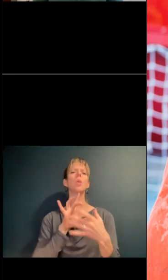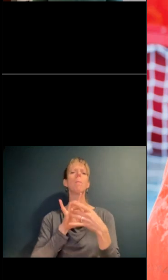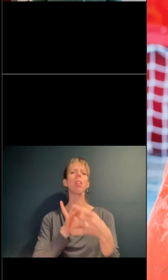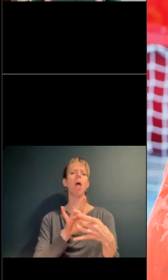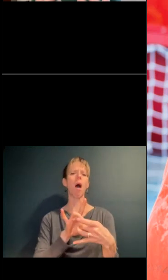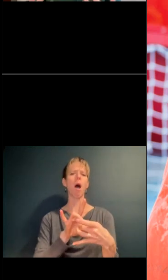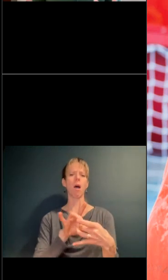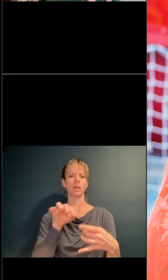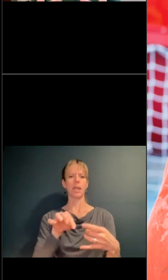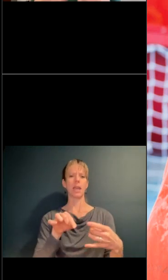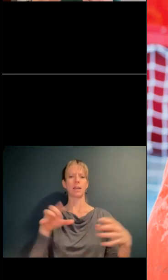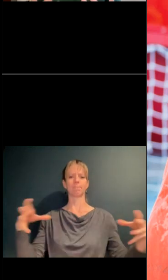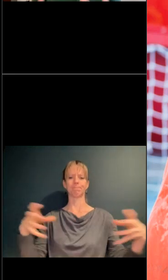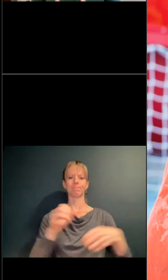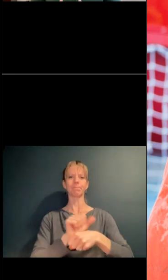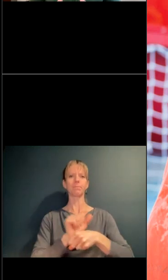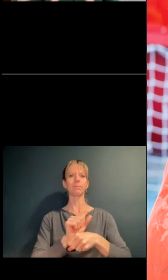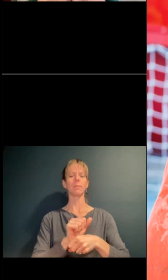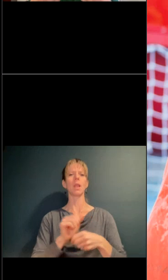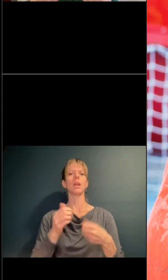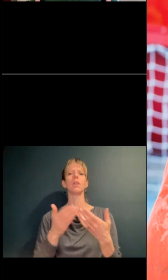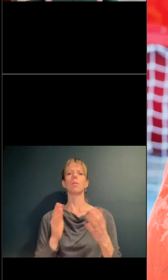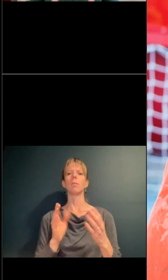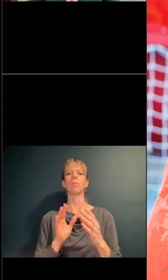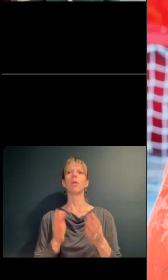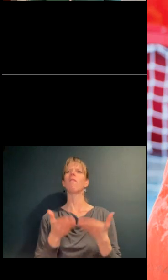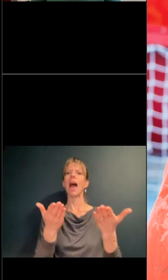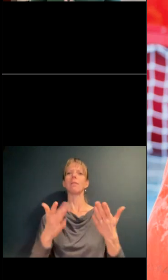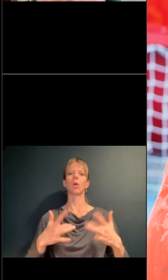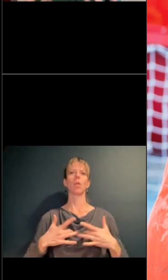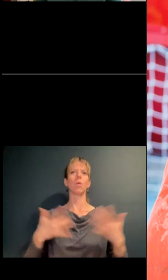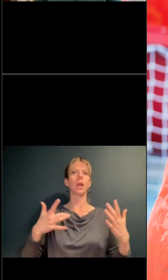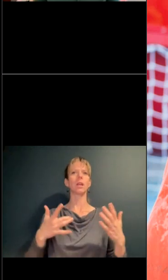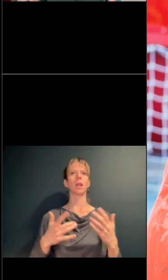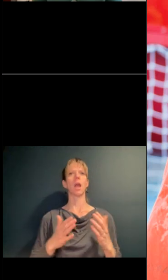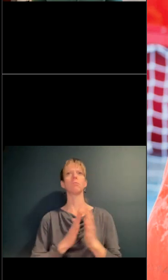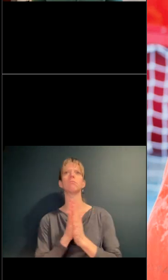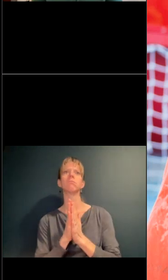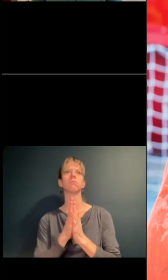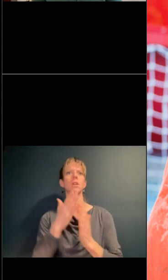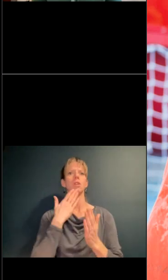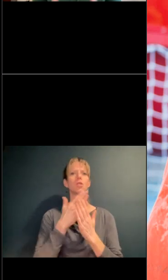to promote flourishing and thriving amongst families and individuals all across Montana.